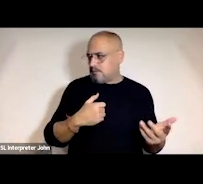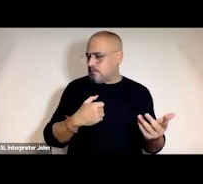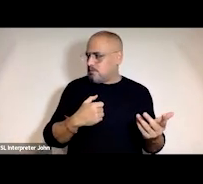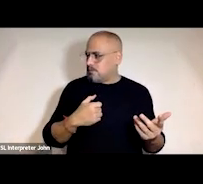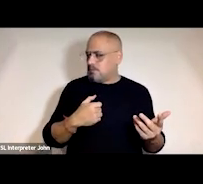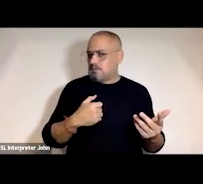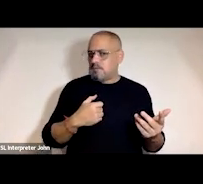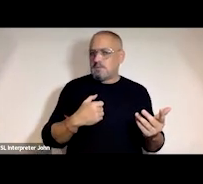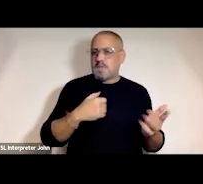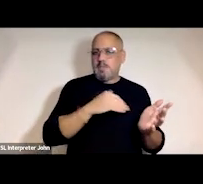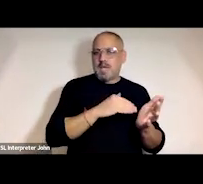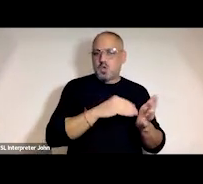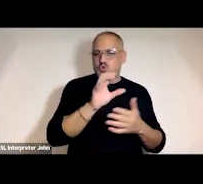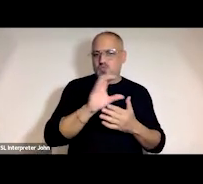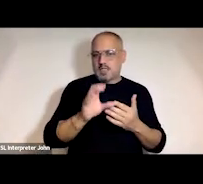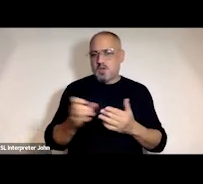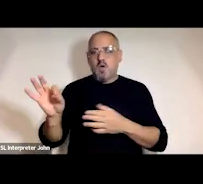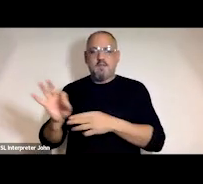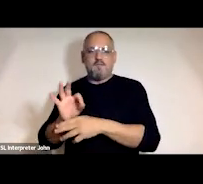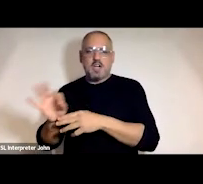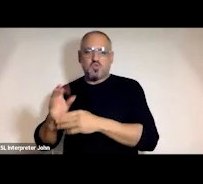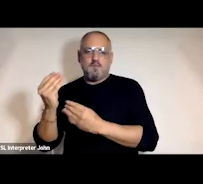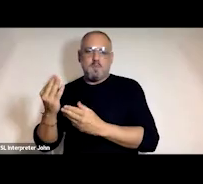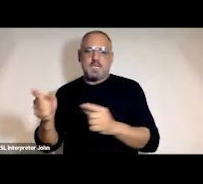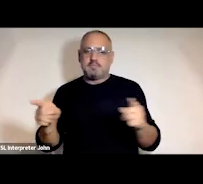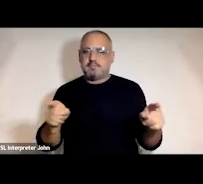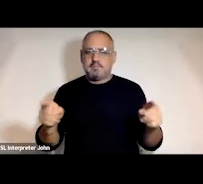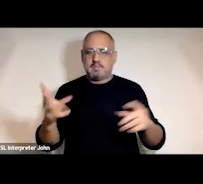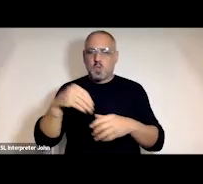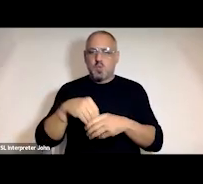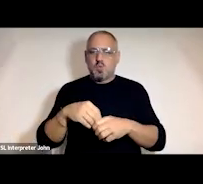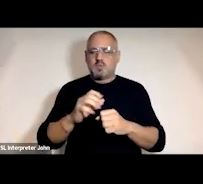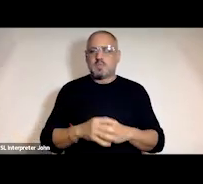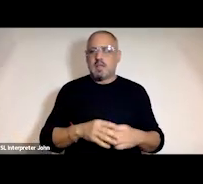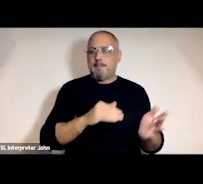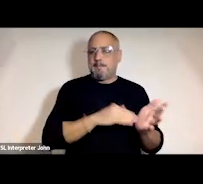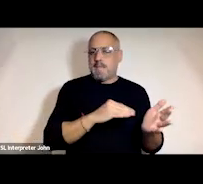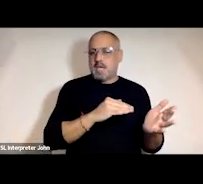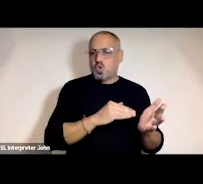medical criteria or functional information that could be included. Medical criteria,